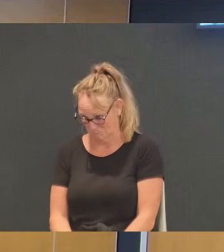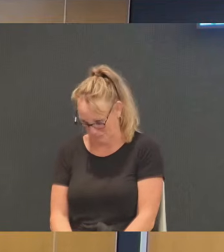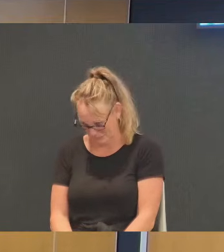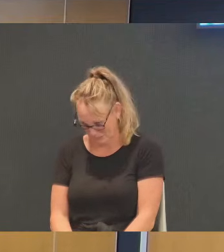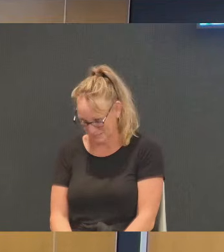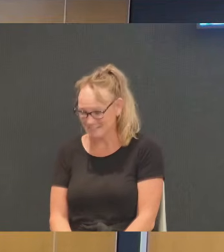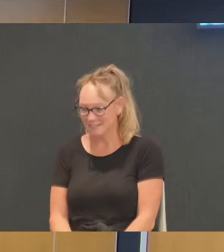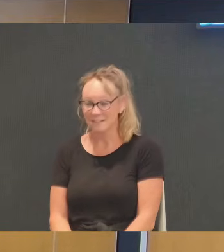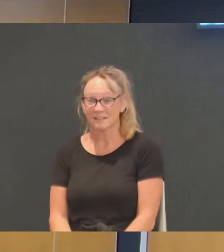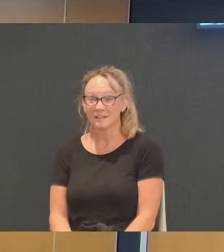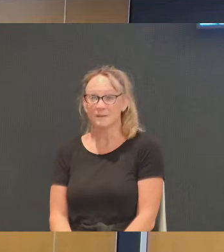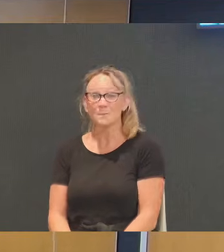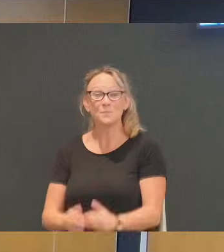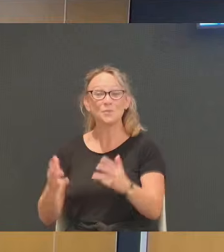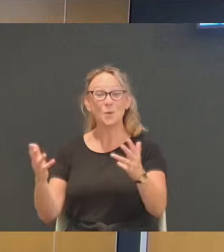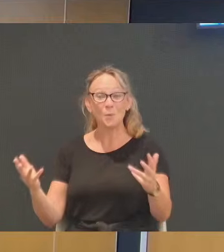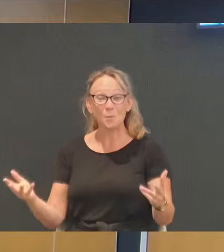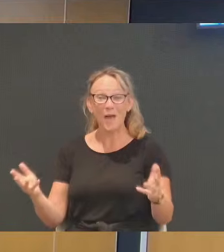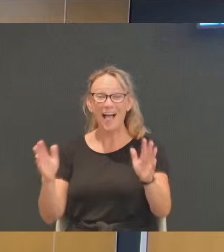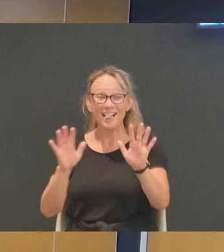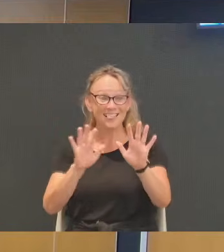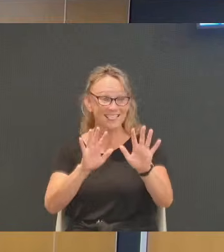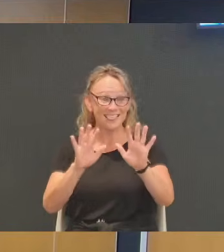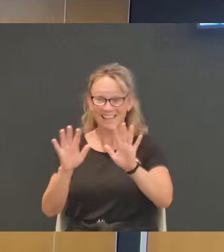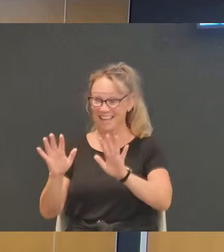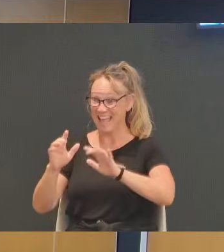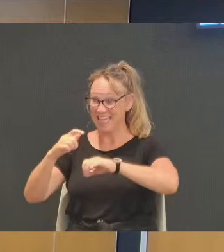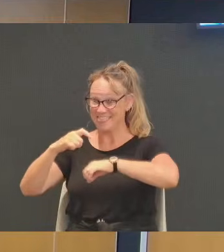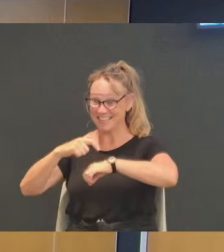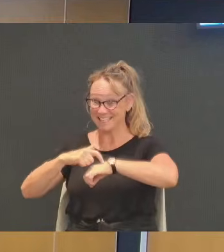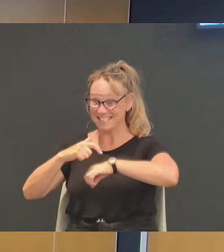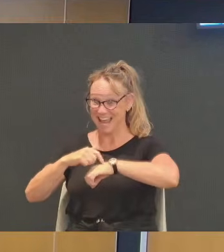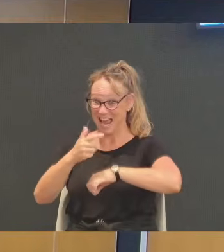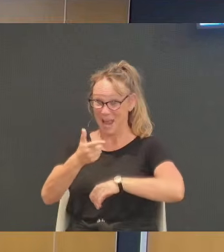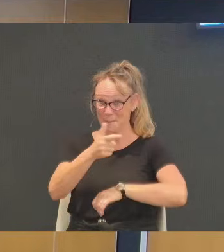you know, having indulgence. Well, knowledge is power. I said that the last time. Lisa is